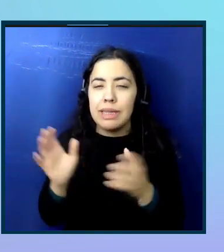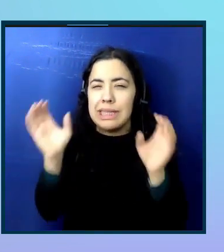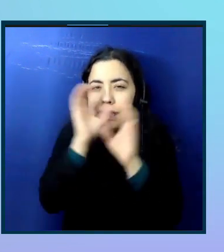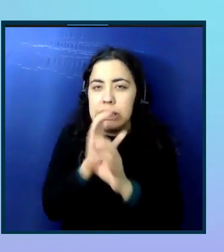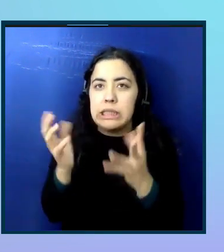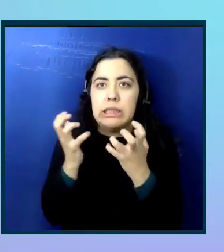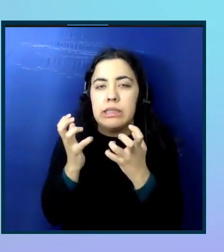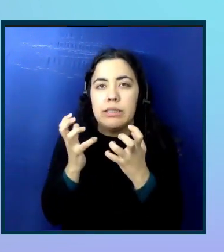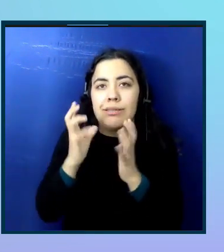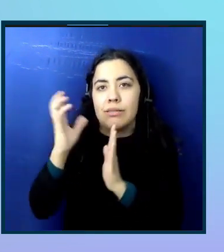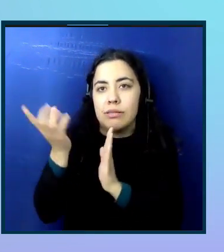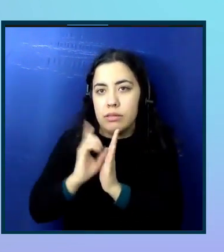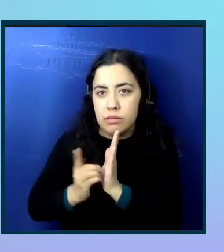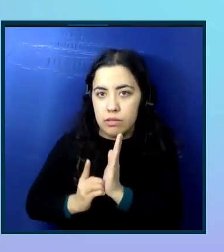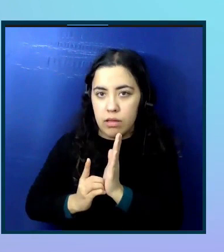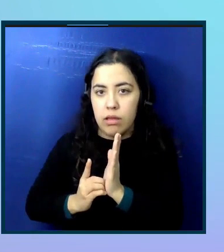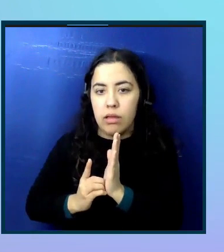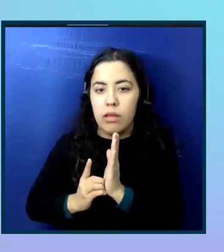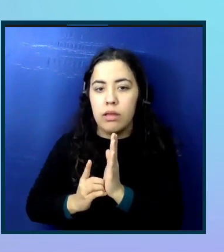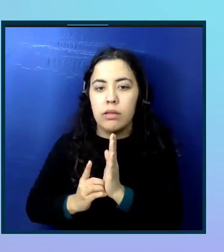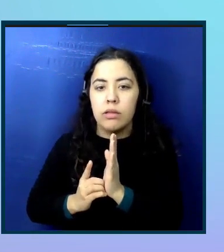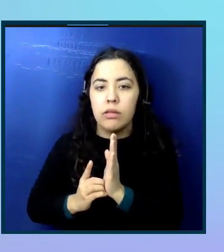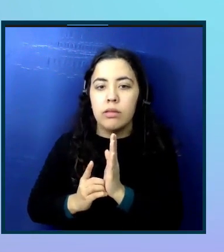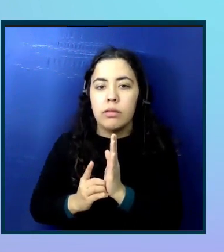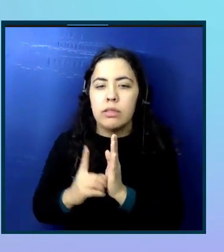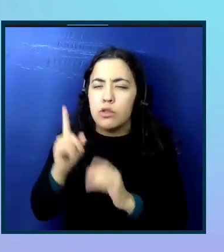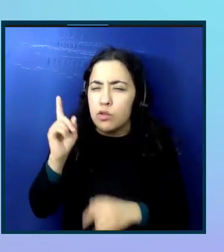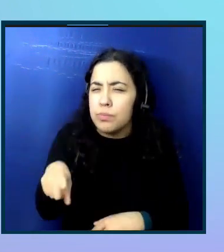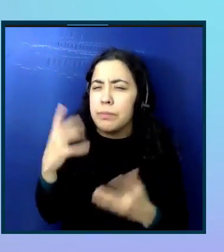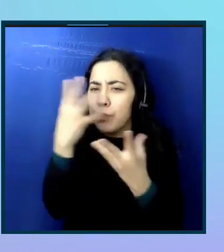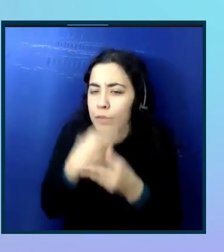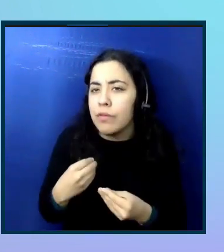that ought to be beautiful. Something beautiful to look at. And yeah.